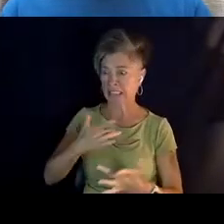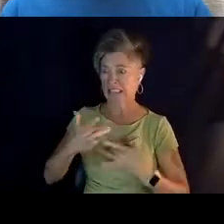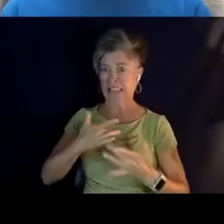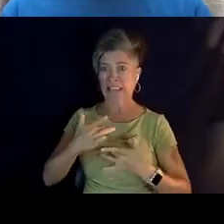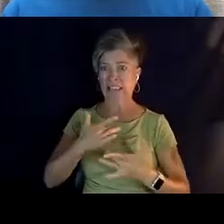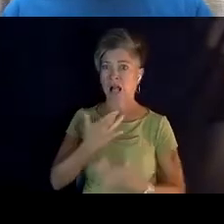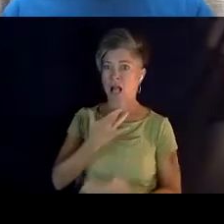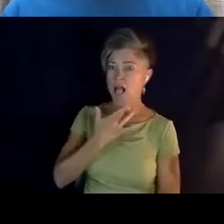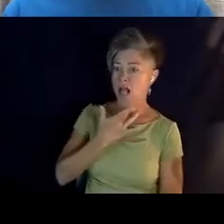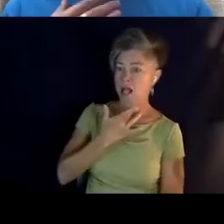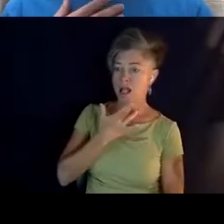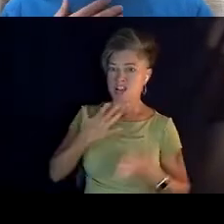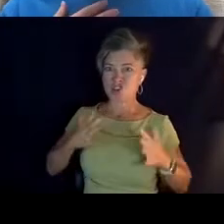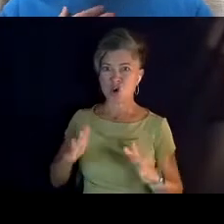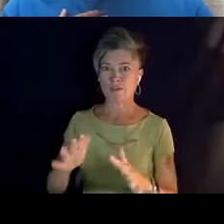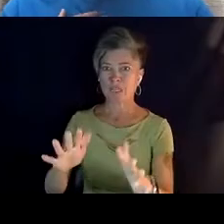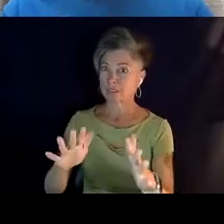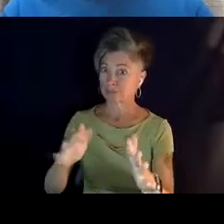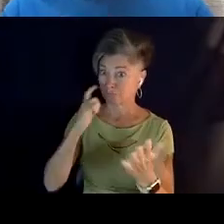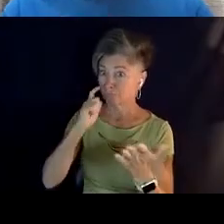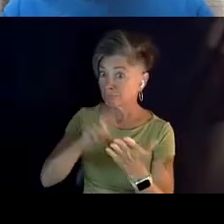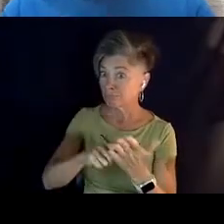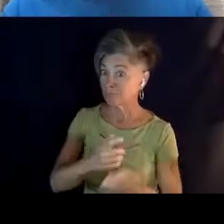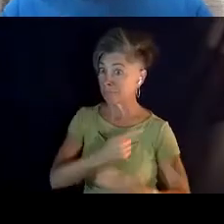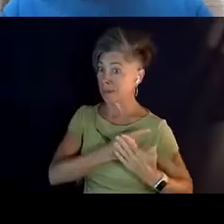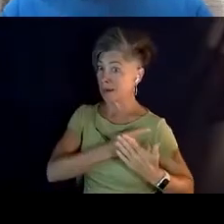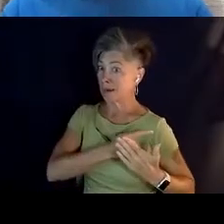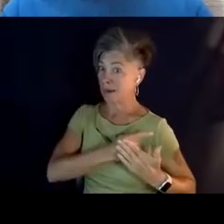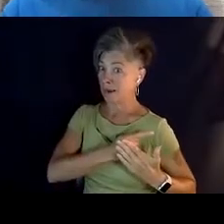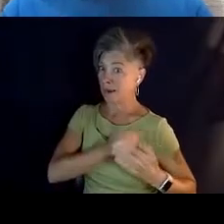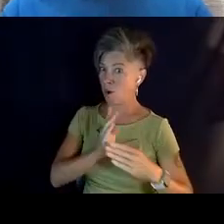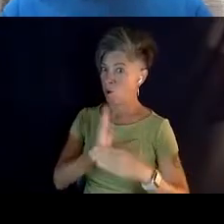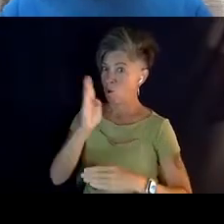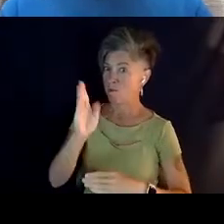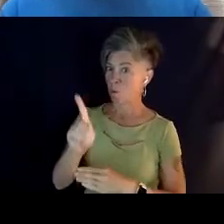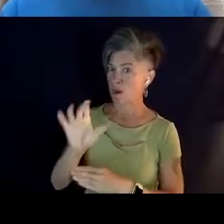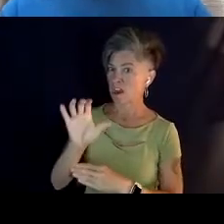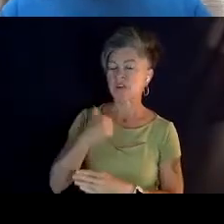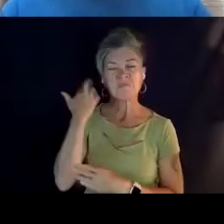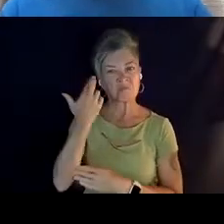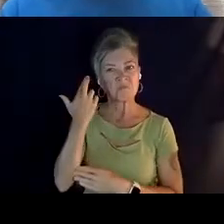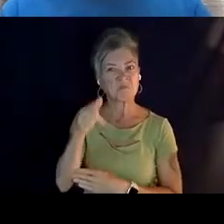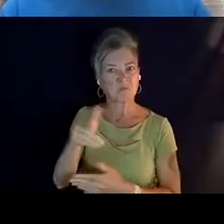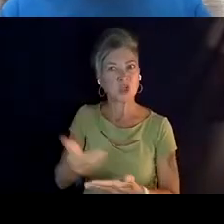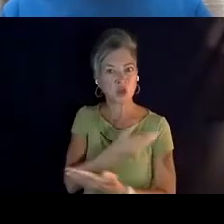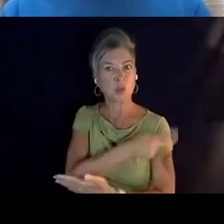When I see heart rates above 100, I think this is a new patient visit for sure. I want you to know too that we get nervous.